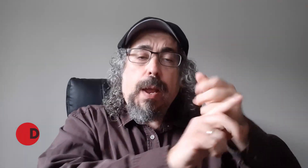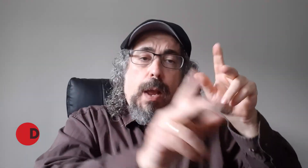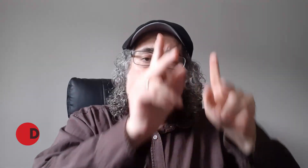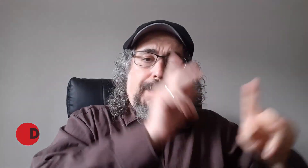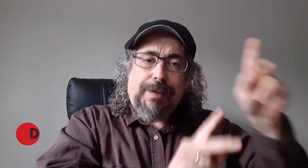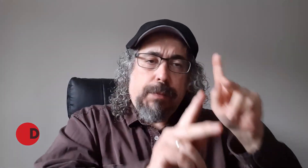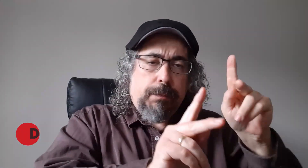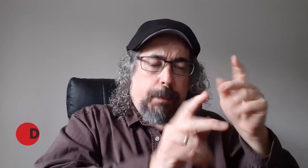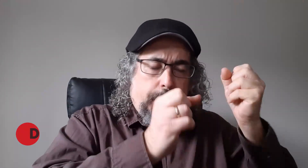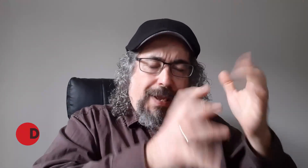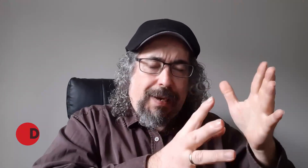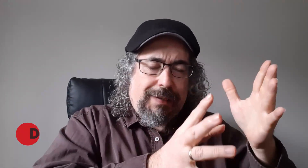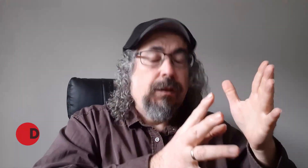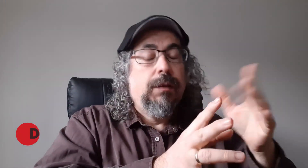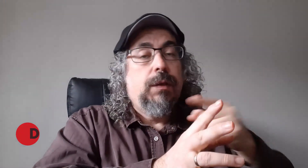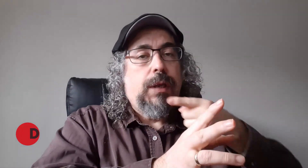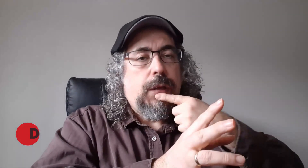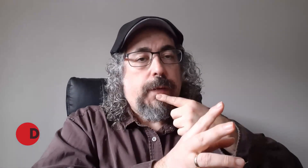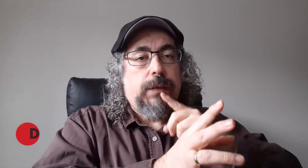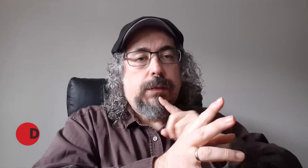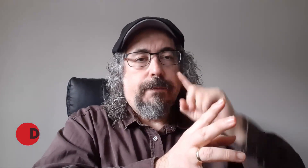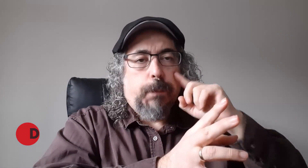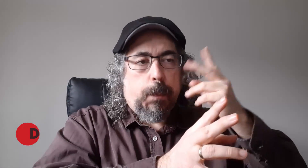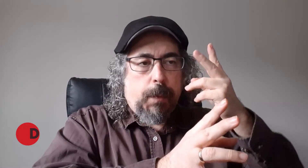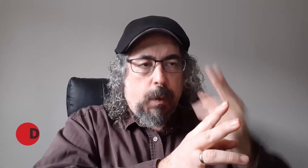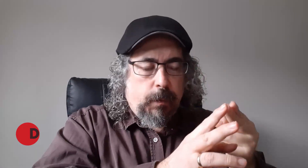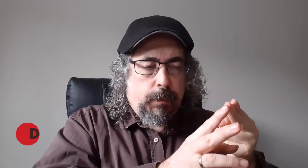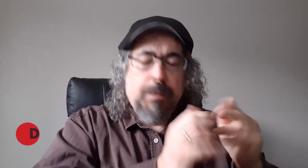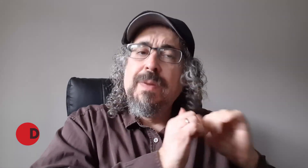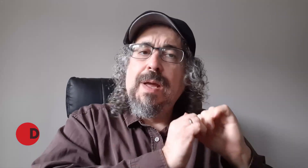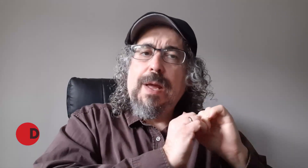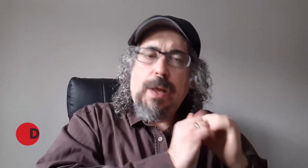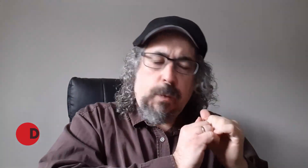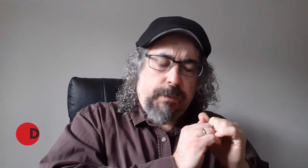affected by the economy and / or the COVID pandemic.